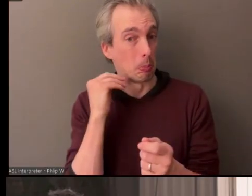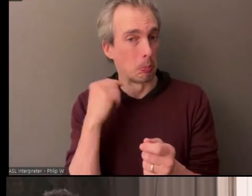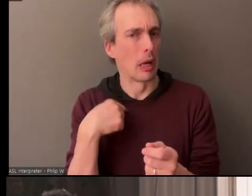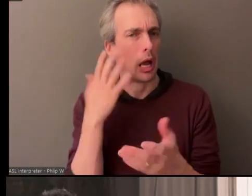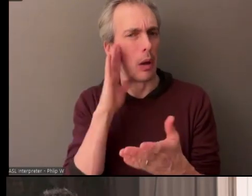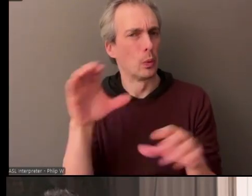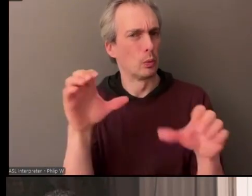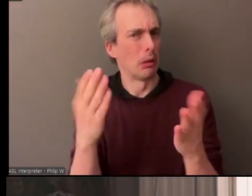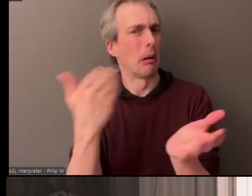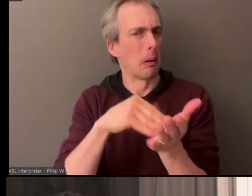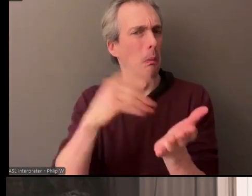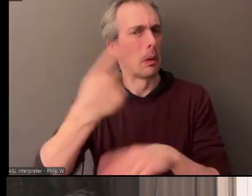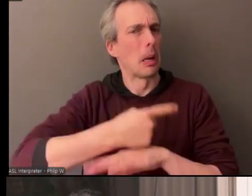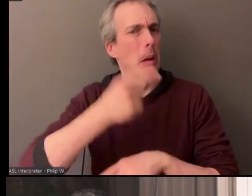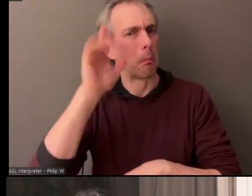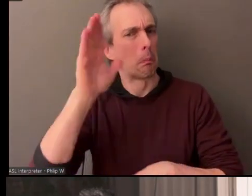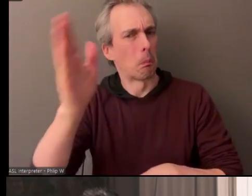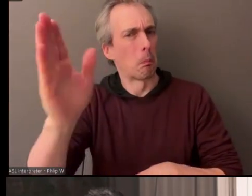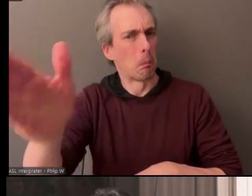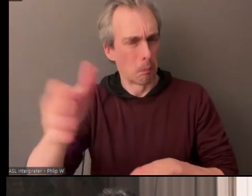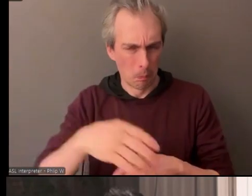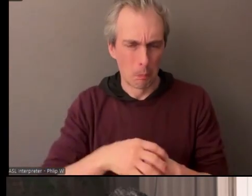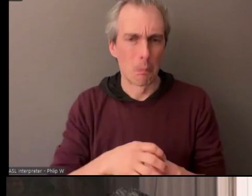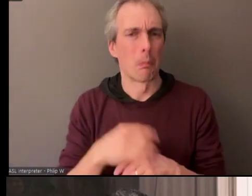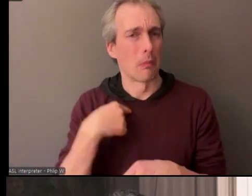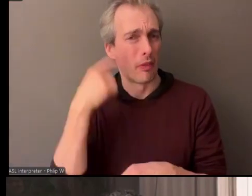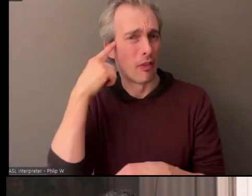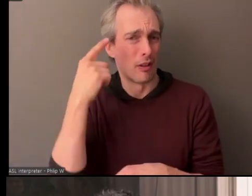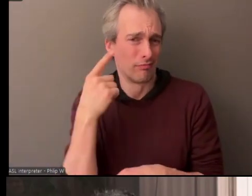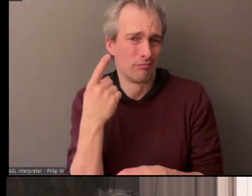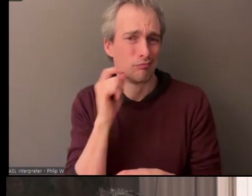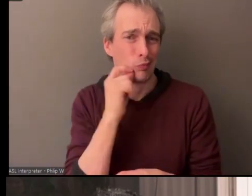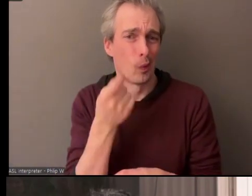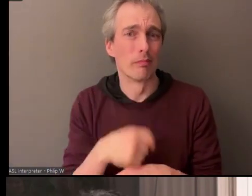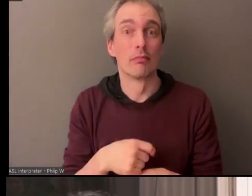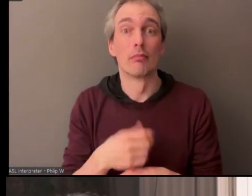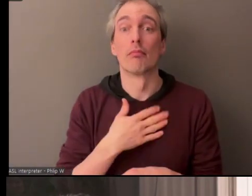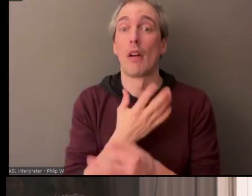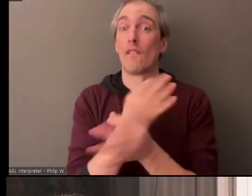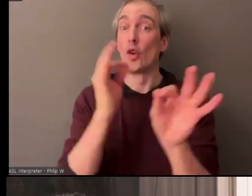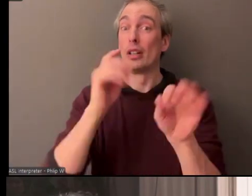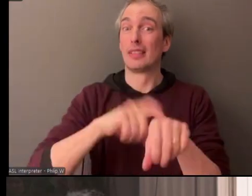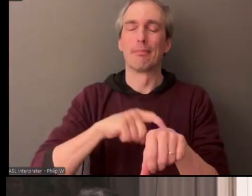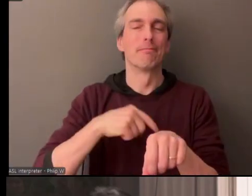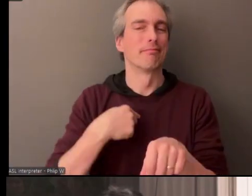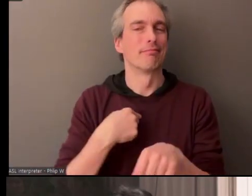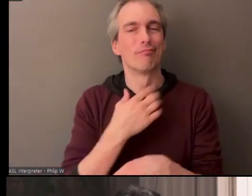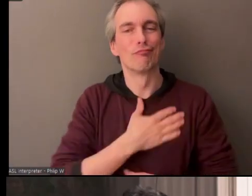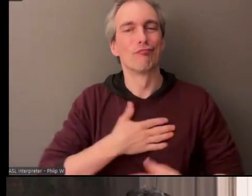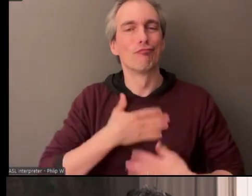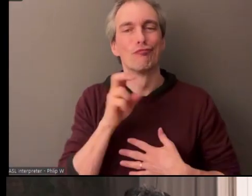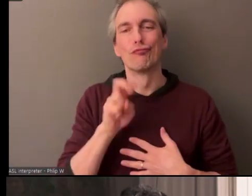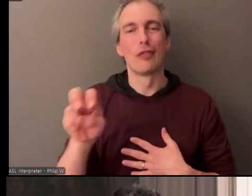In my free time, I enjoy traveling with Truman the Tiger. This little guy is the mascot of the University of Missouri.